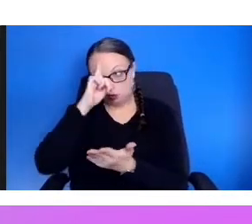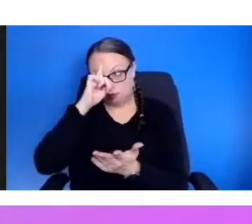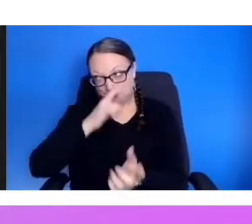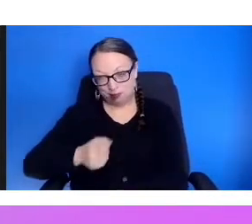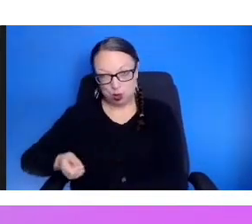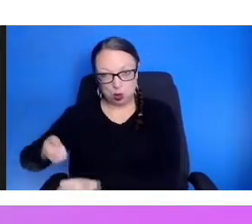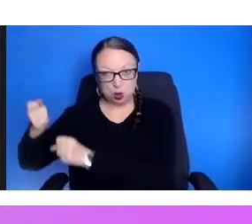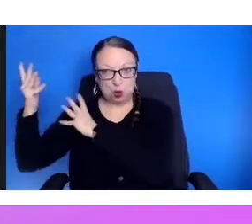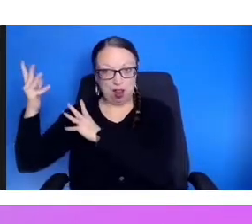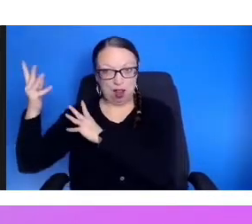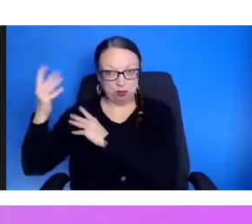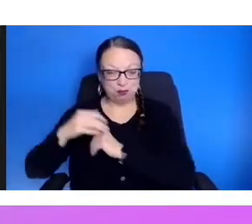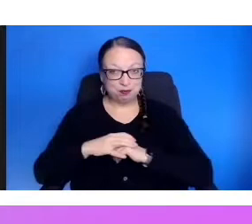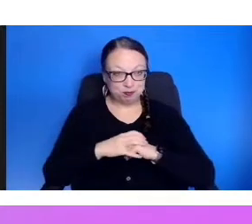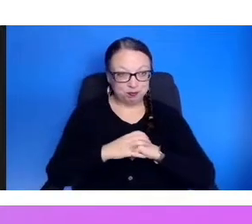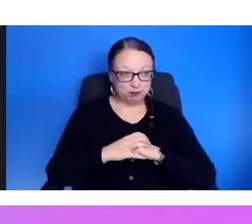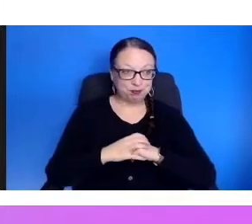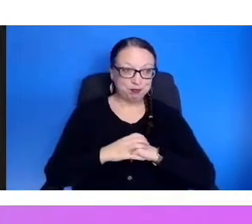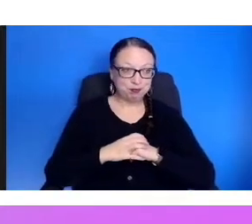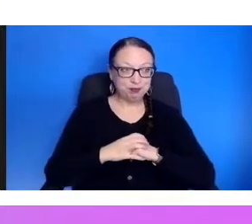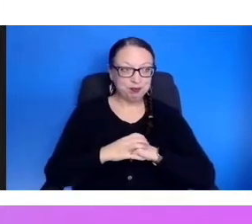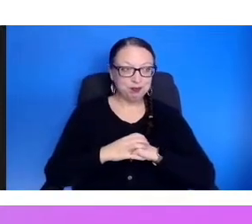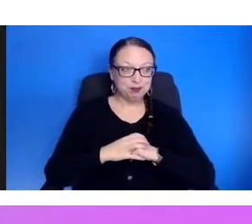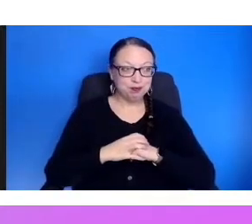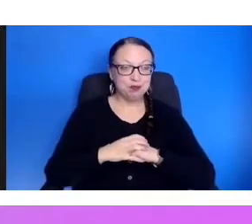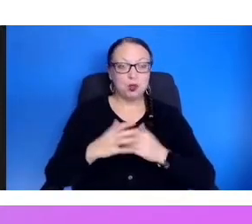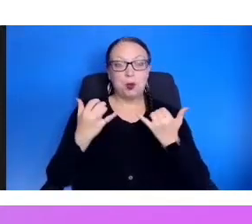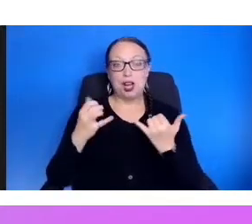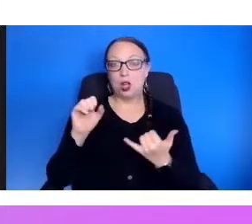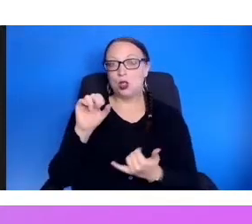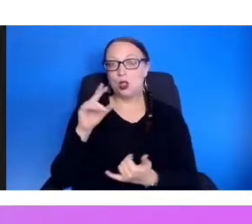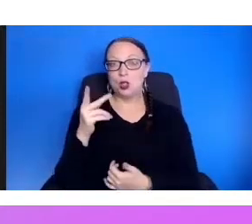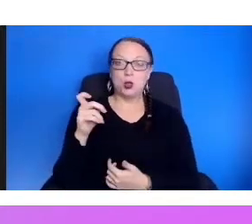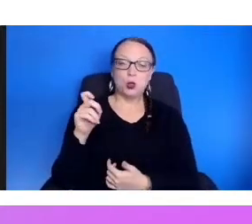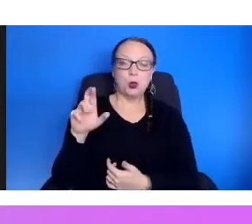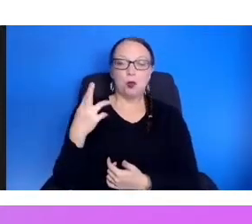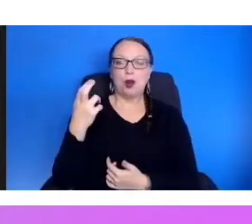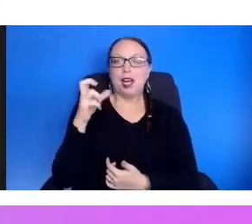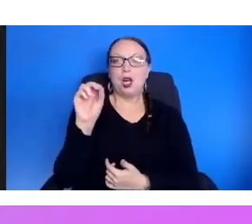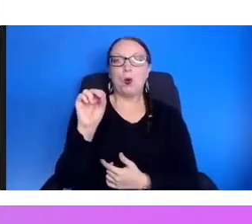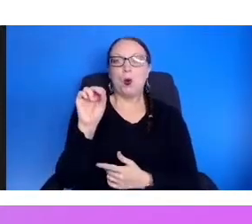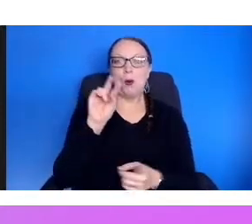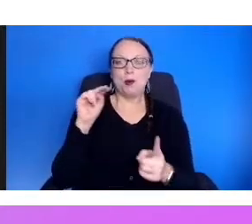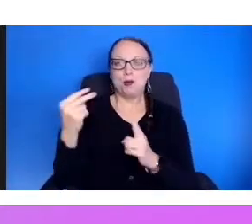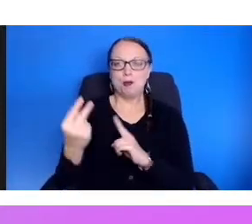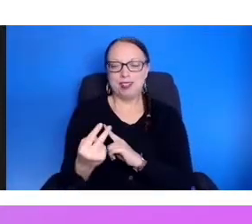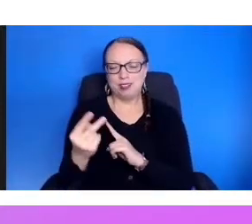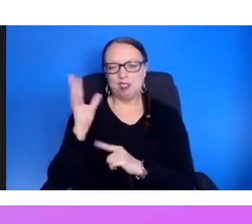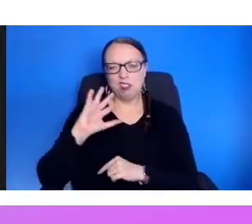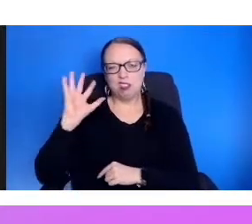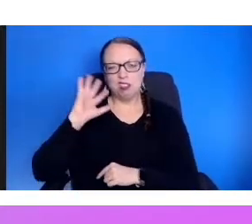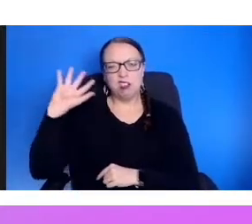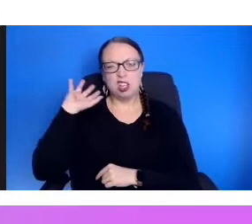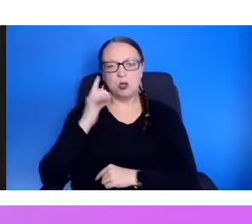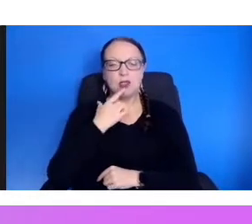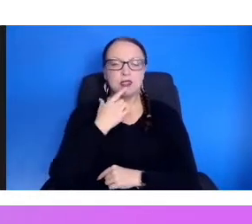So from the superheroes to super perspectives in the old days you kind of say well let's get someone who's a superhero